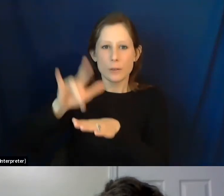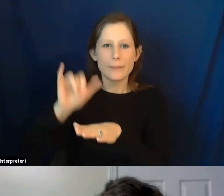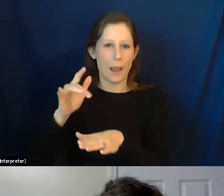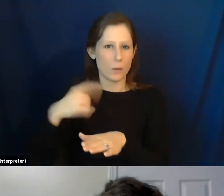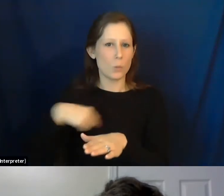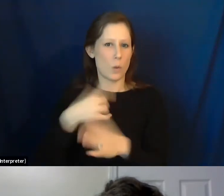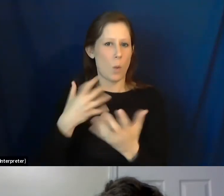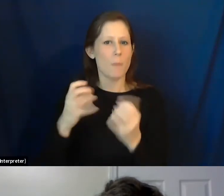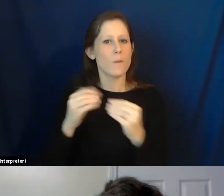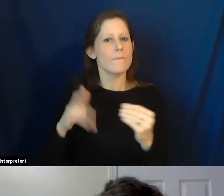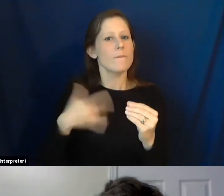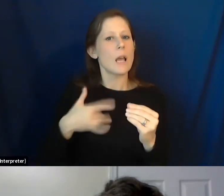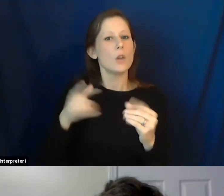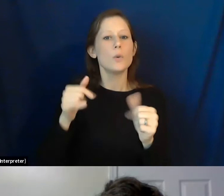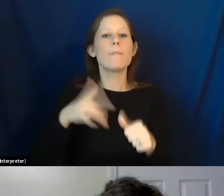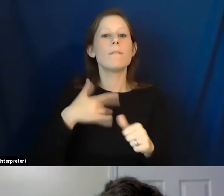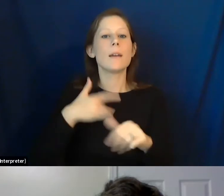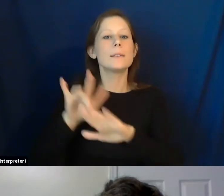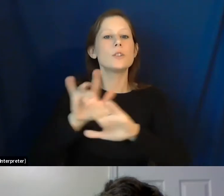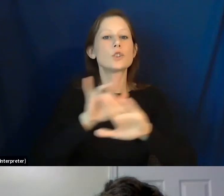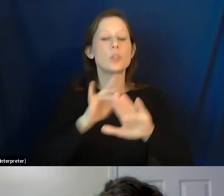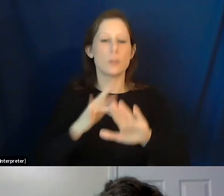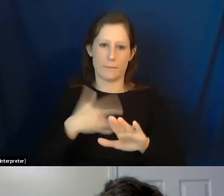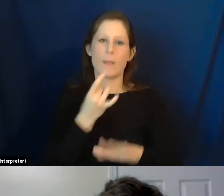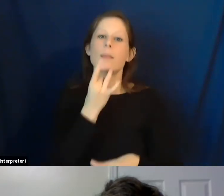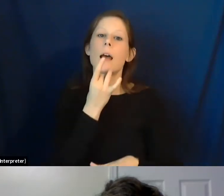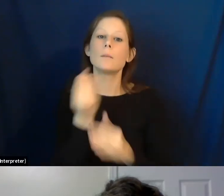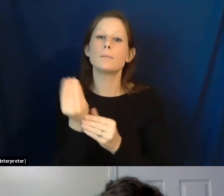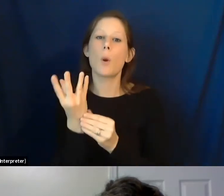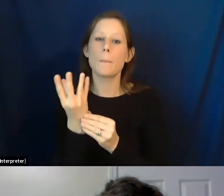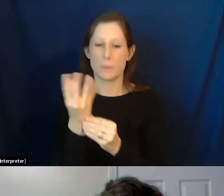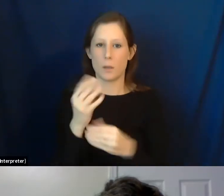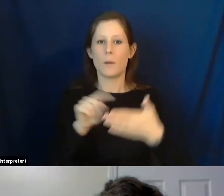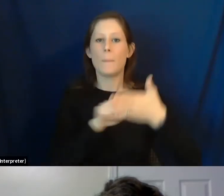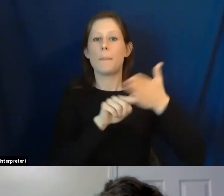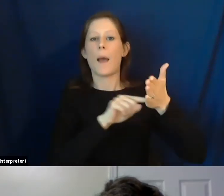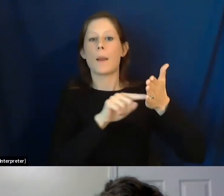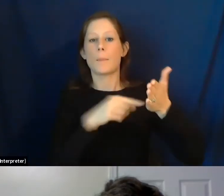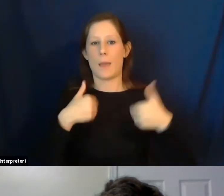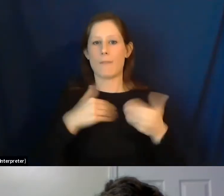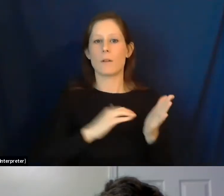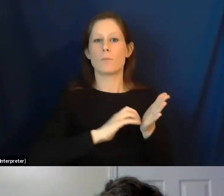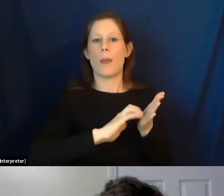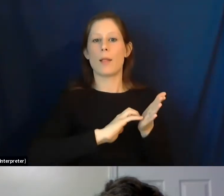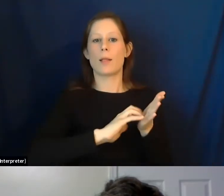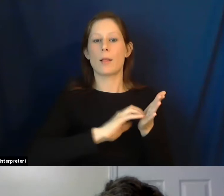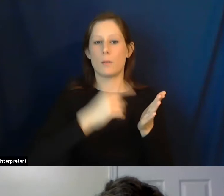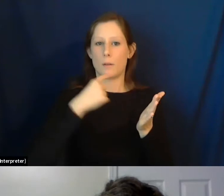to feel the light bulb shape and there's braille at the bottom and the braille says acac idea